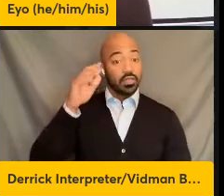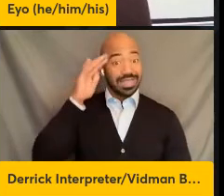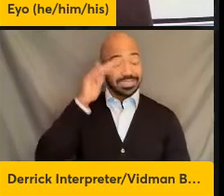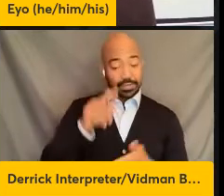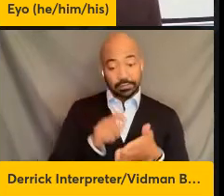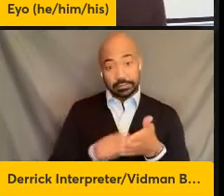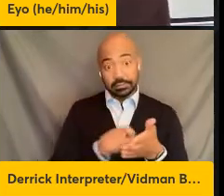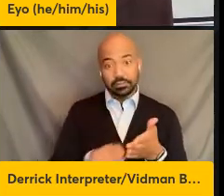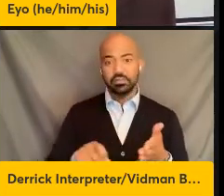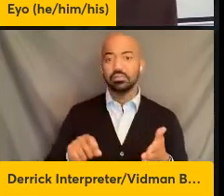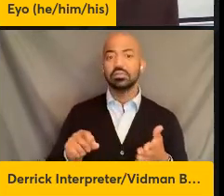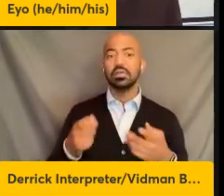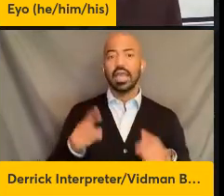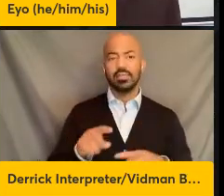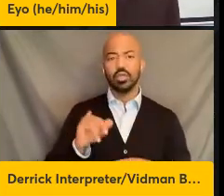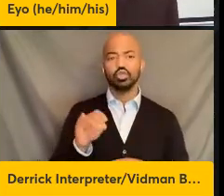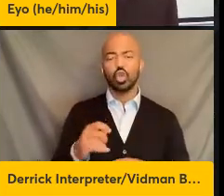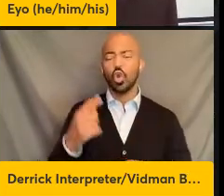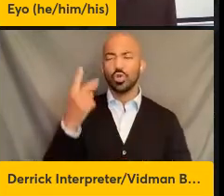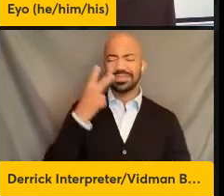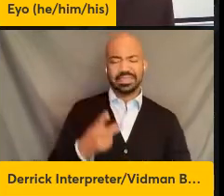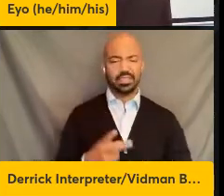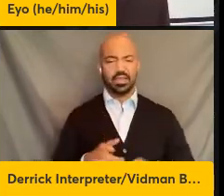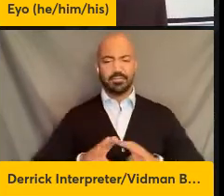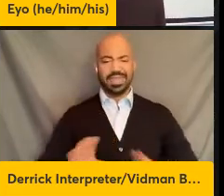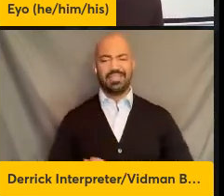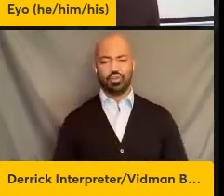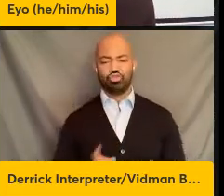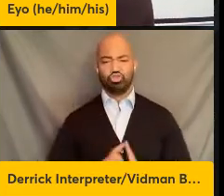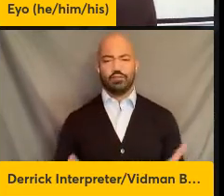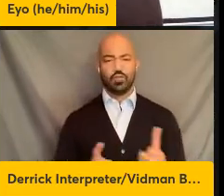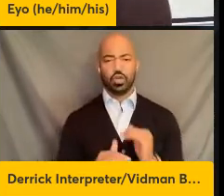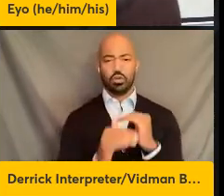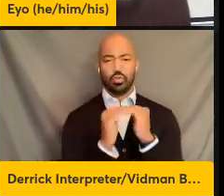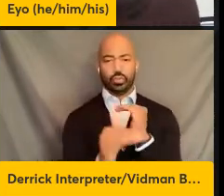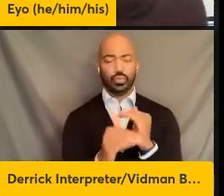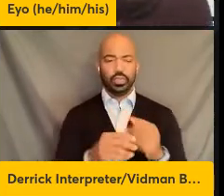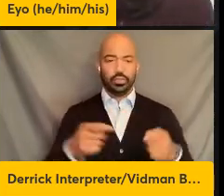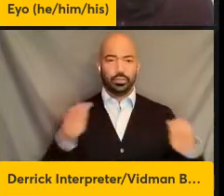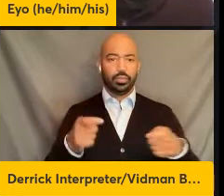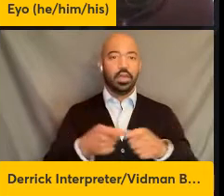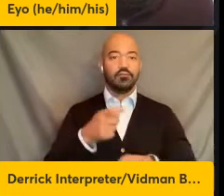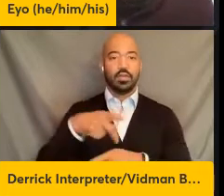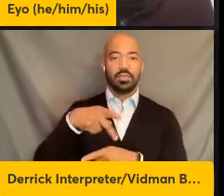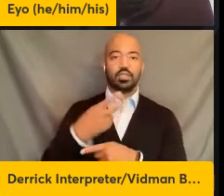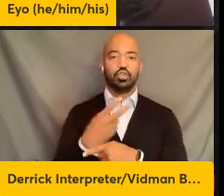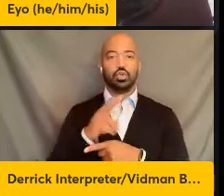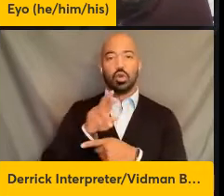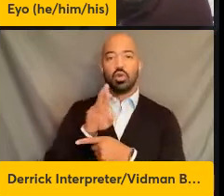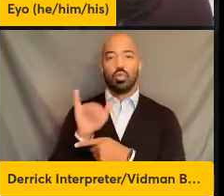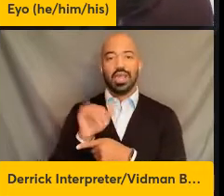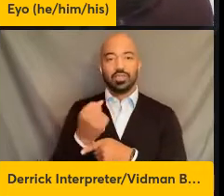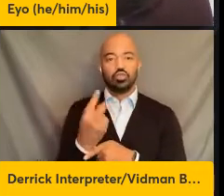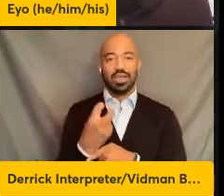starting to look at the behaviors that potentially may be regulated by this piece. Why why 12 gene? What I'm going to do